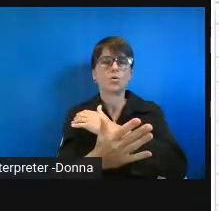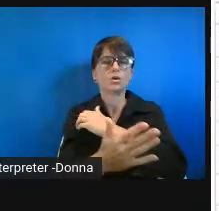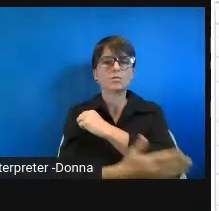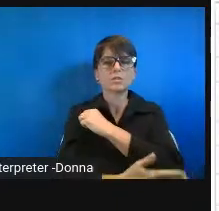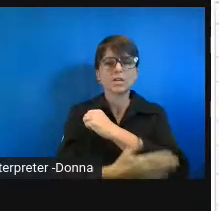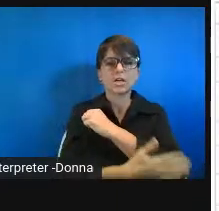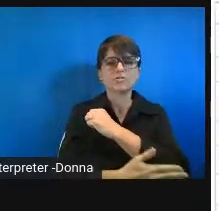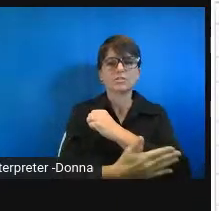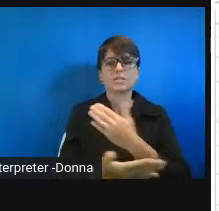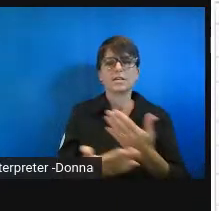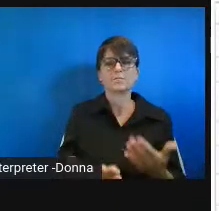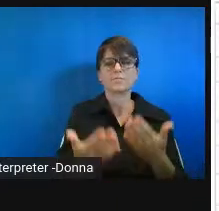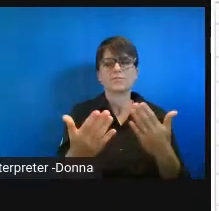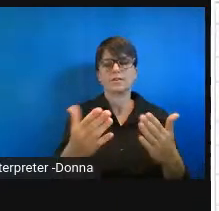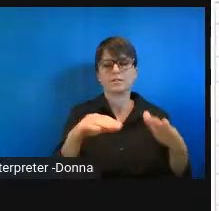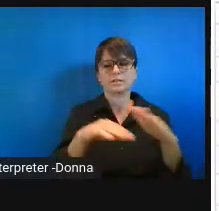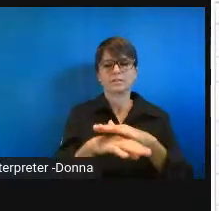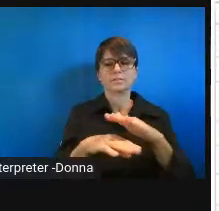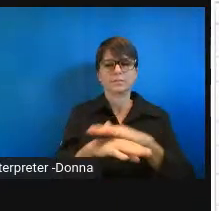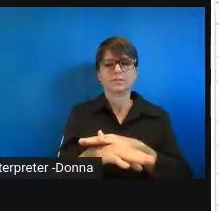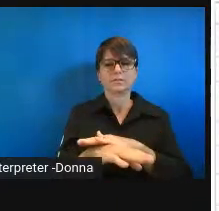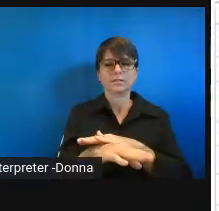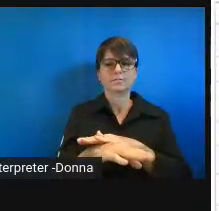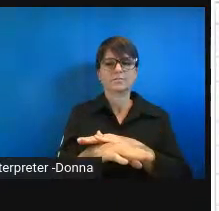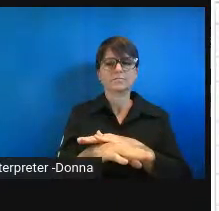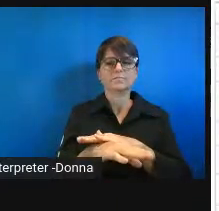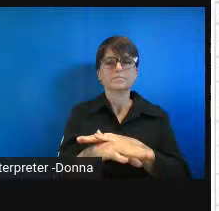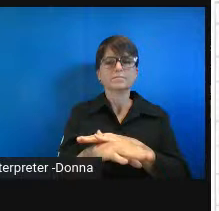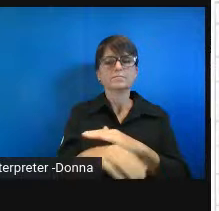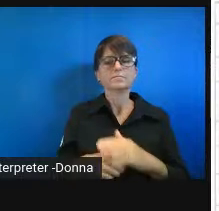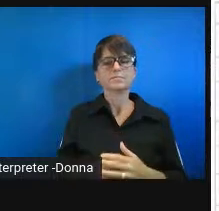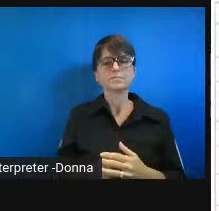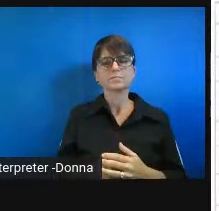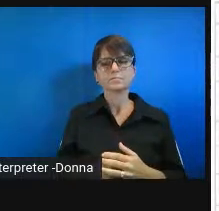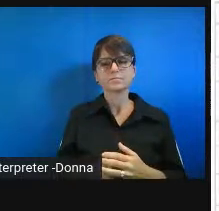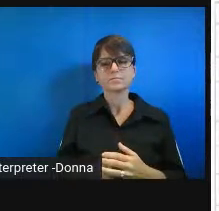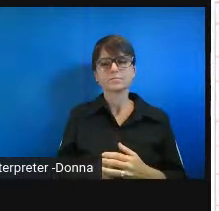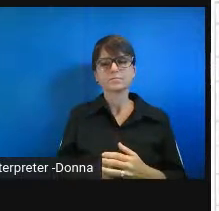required to provide an Accessibility Statement such as public institutions like universities that implement